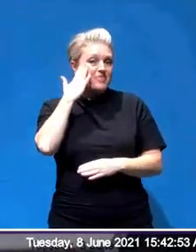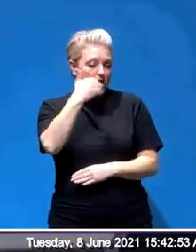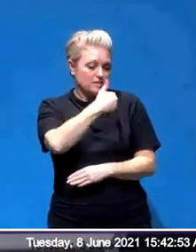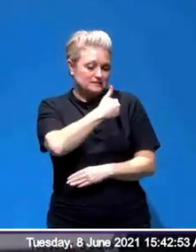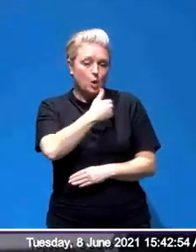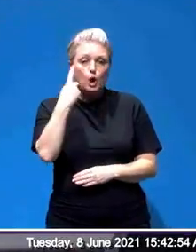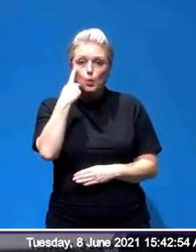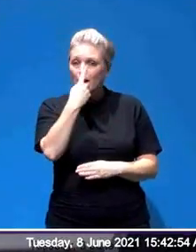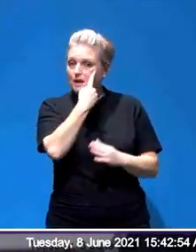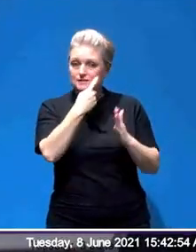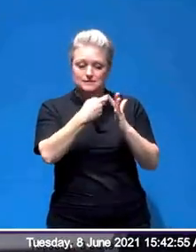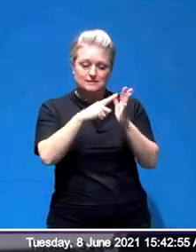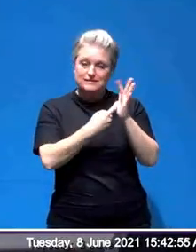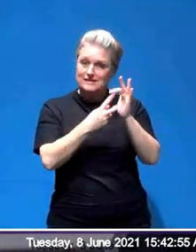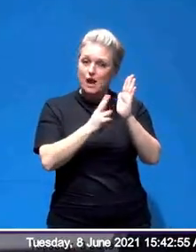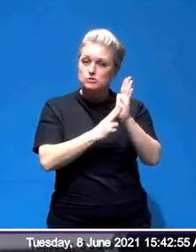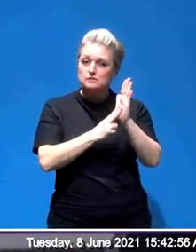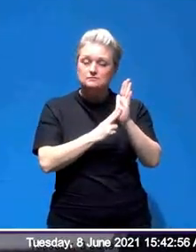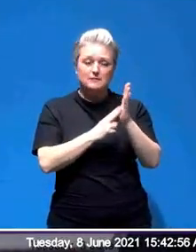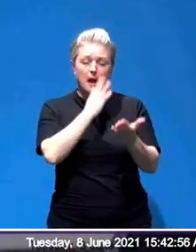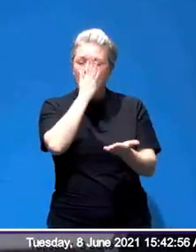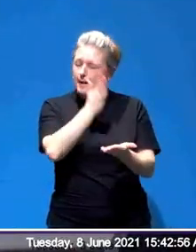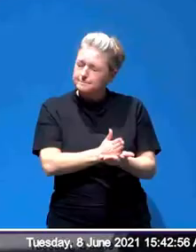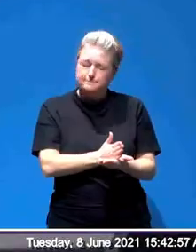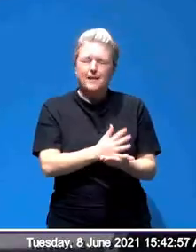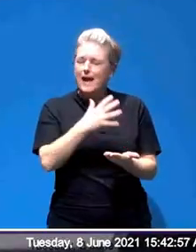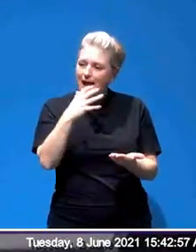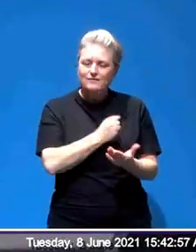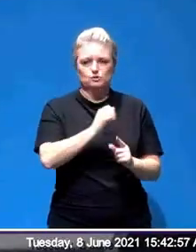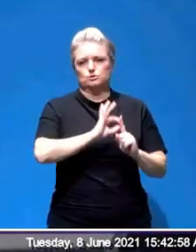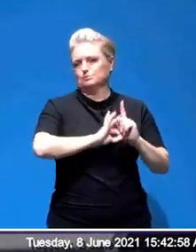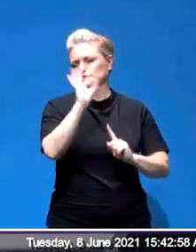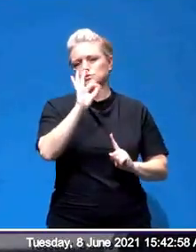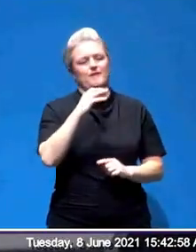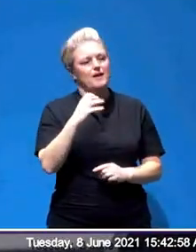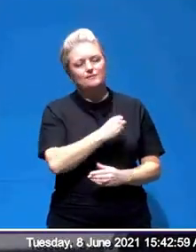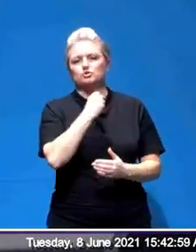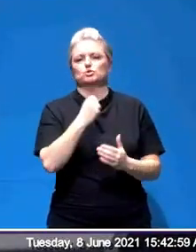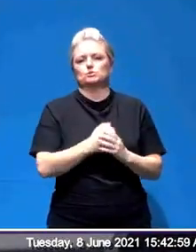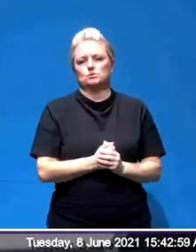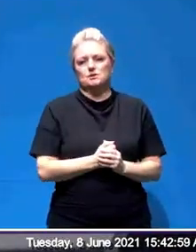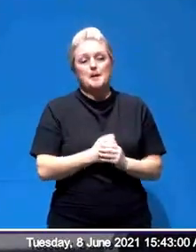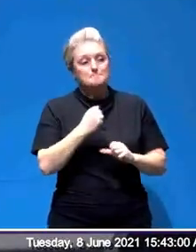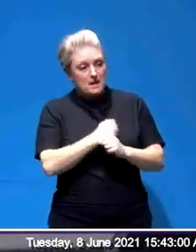absolutely need to do better in our feedback and in our giving feedback to families.